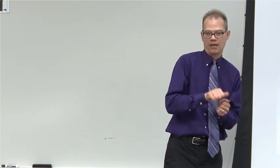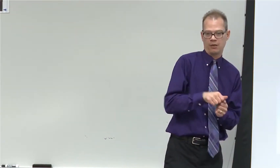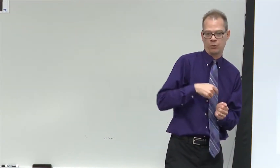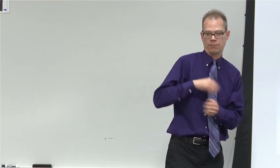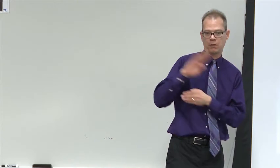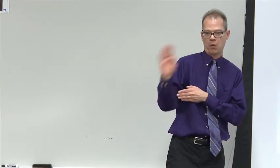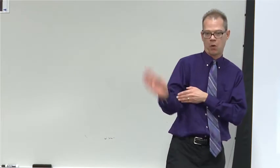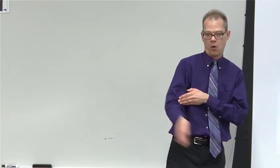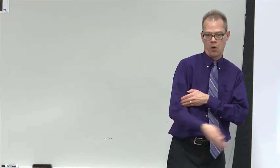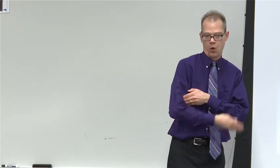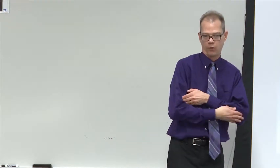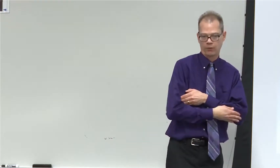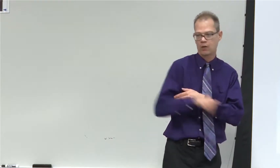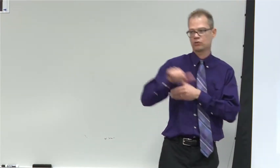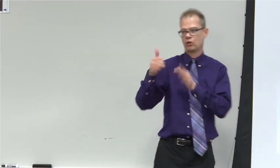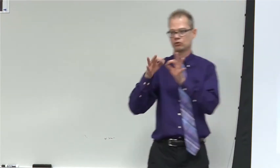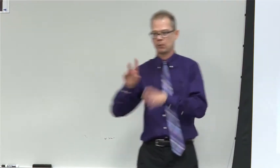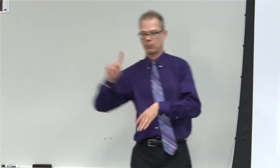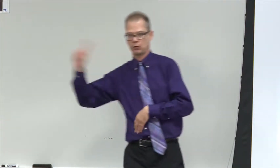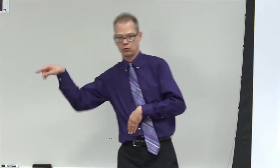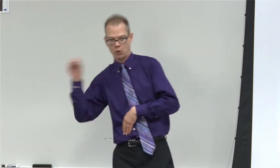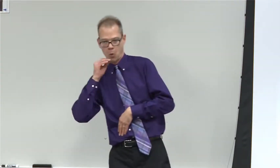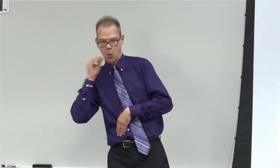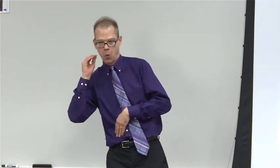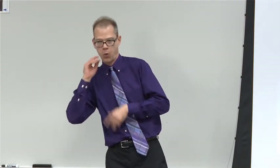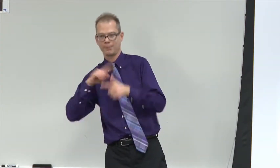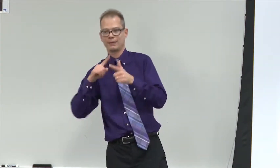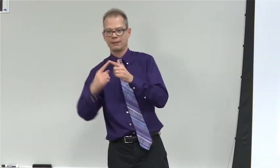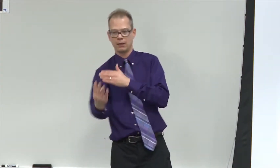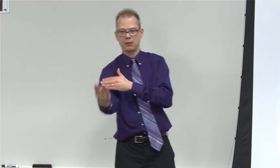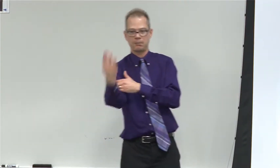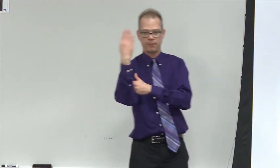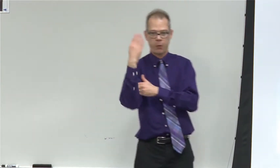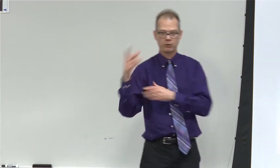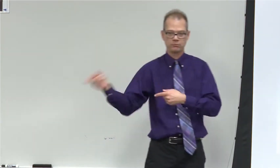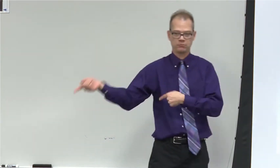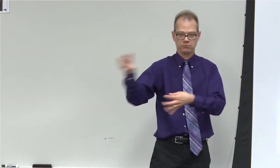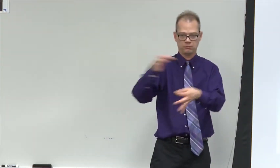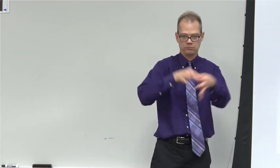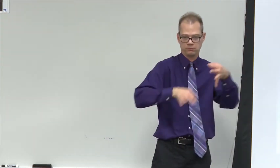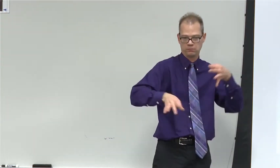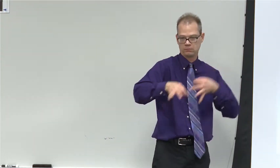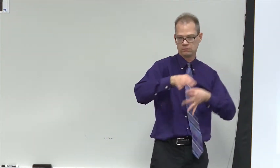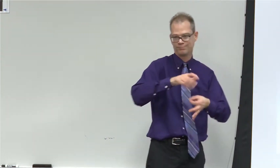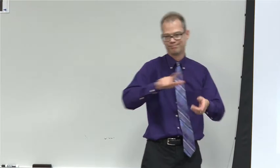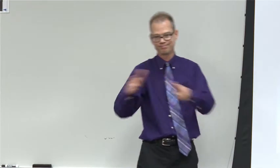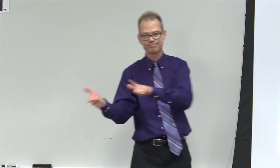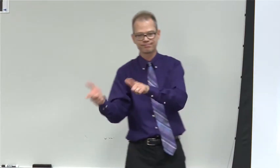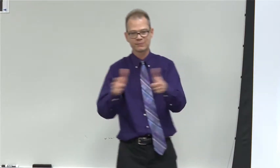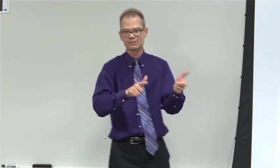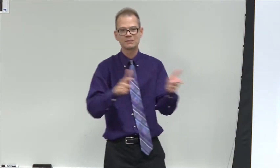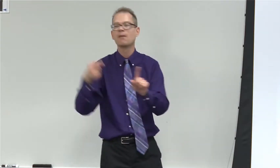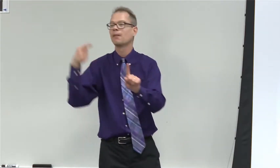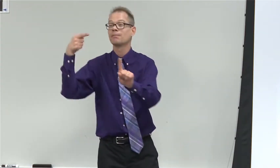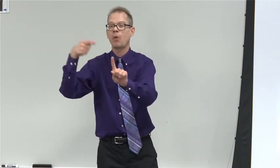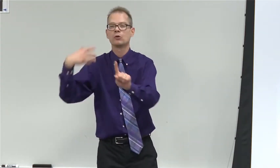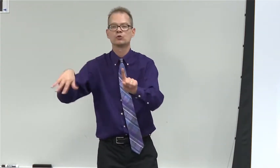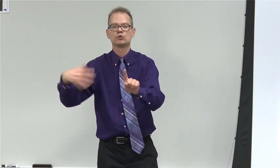who would stay with me all night long, and the other interpreter would go home, and then in the morning, they would switch off, back and forth.